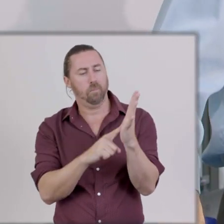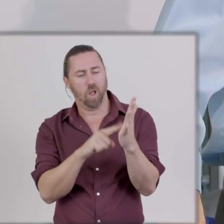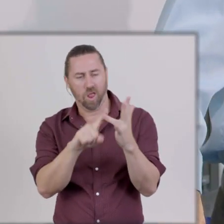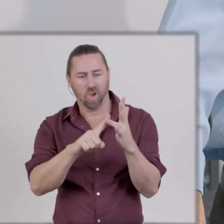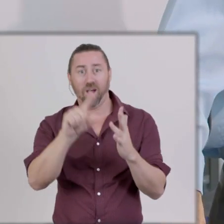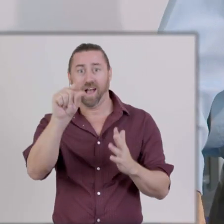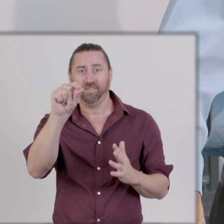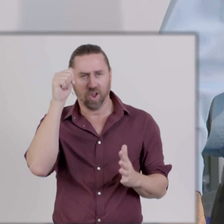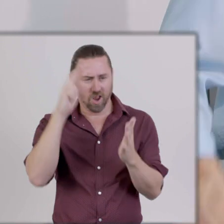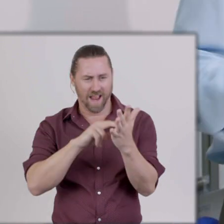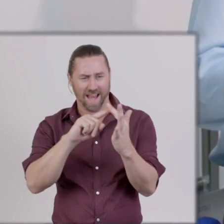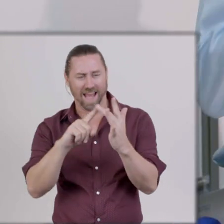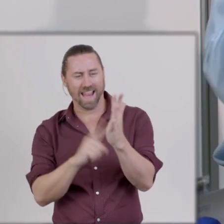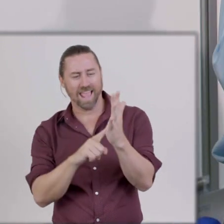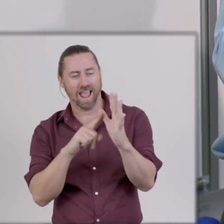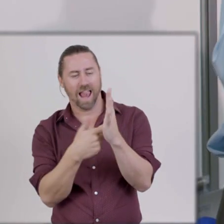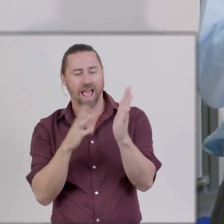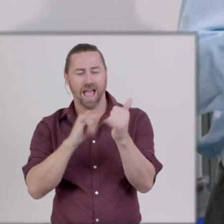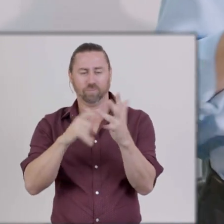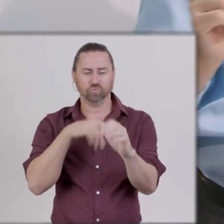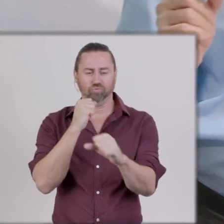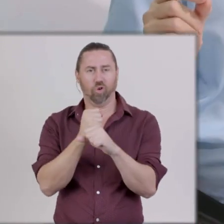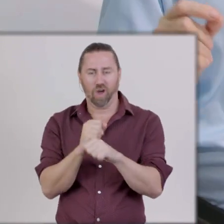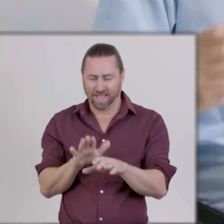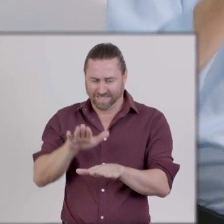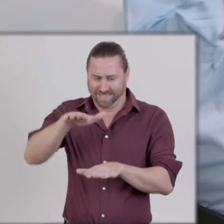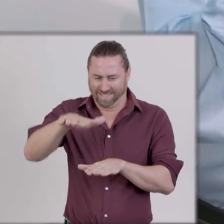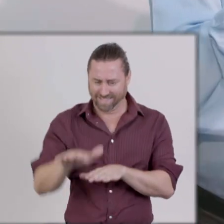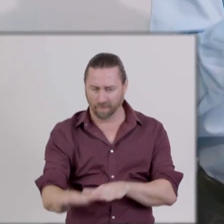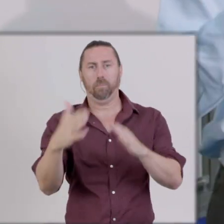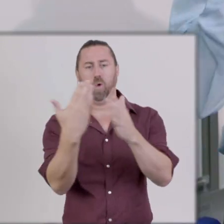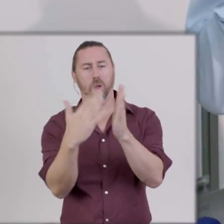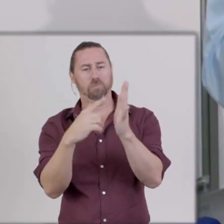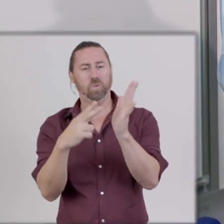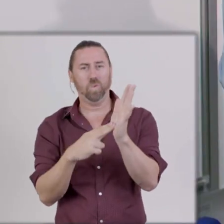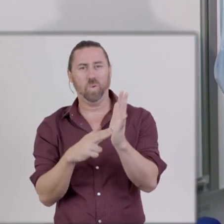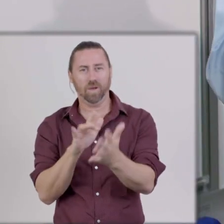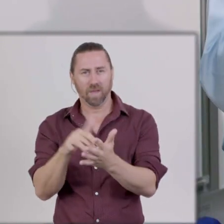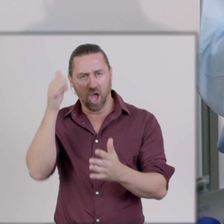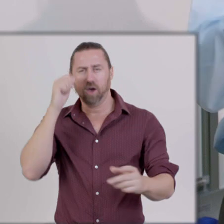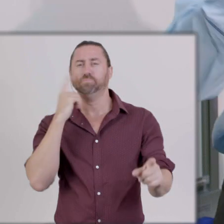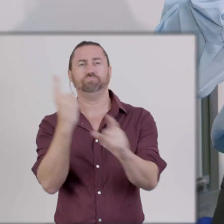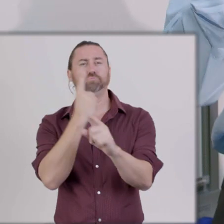As Neil Armstrong took the first human steps on the moon, you might have heard that he famously said: